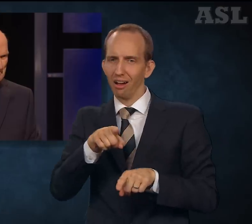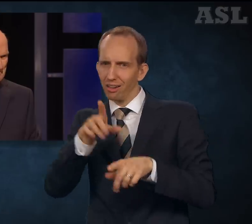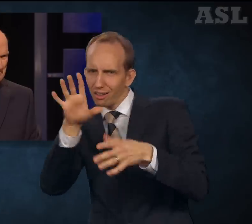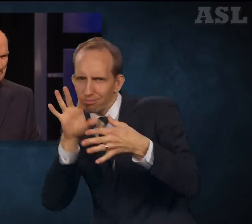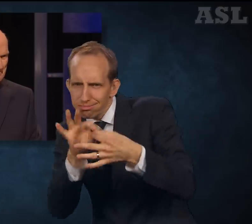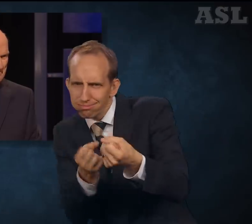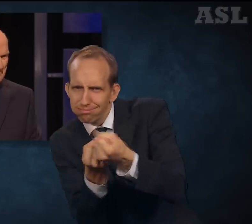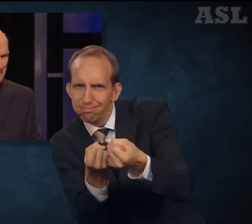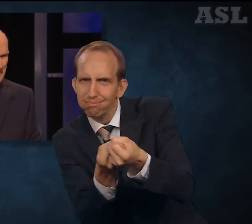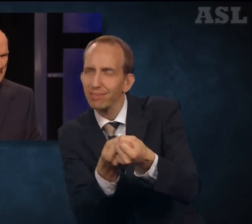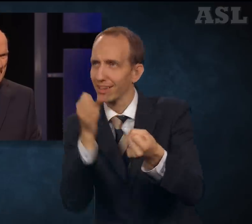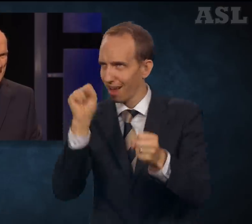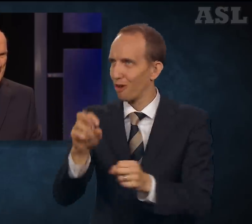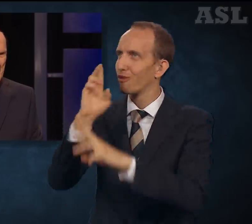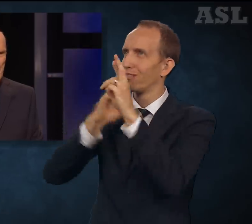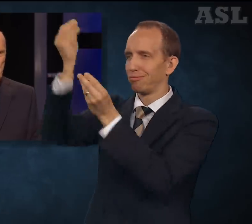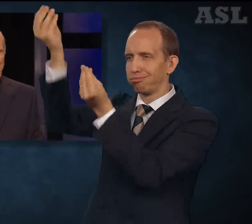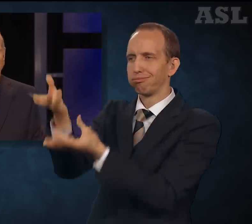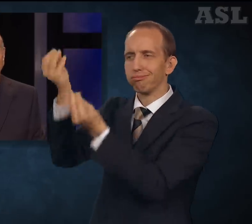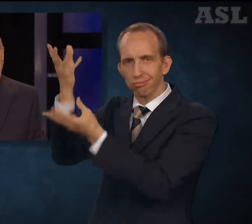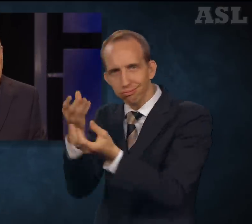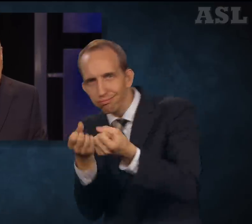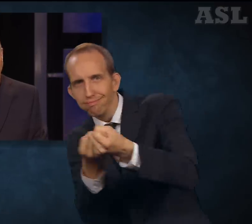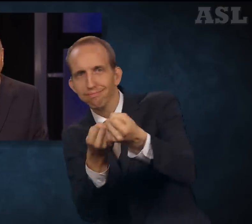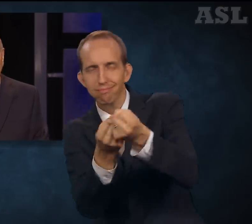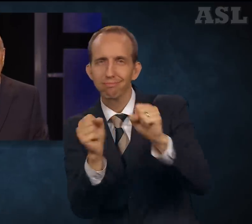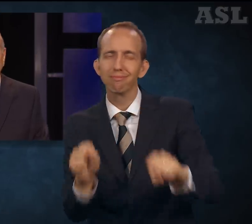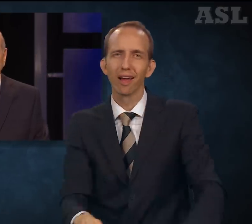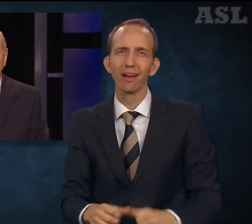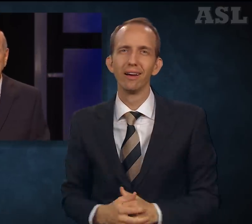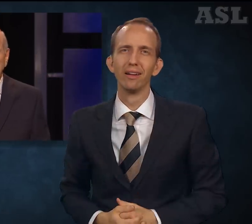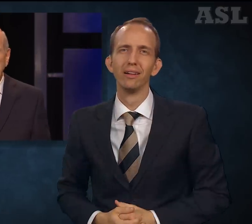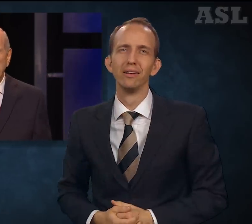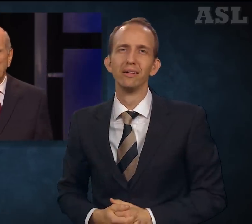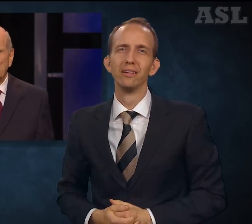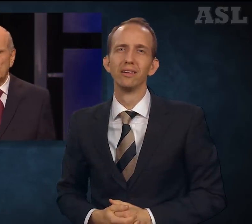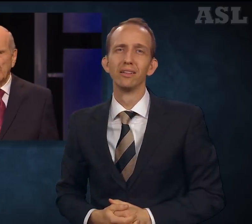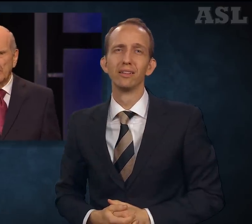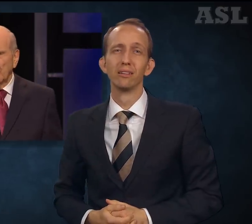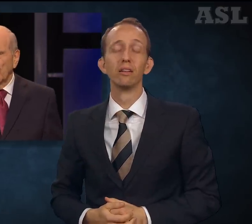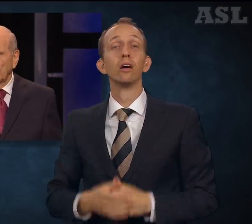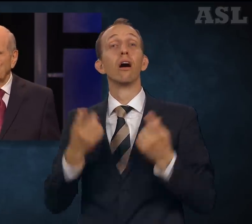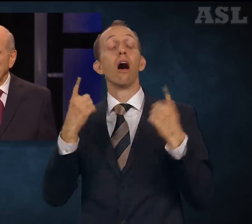OF YOUR PARENTS AND CHURCH LEADERS.